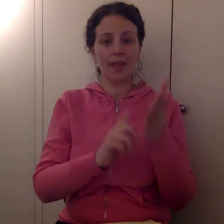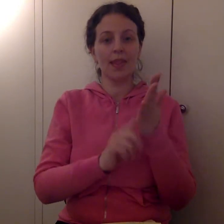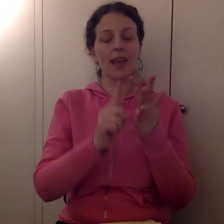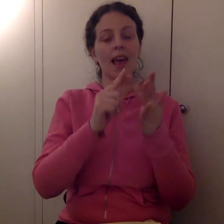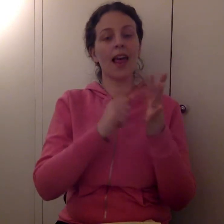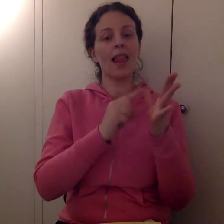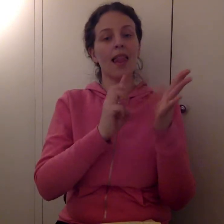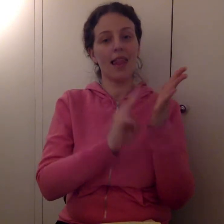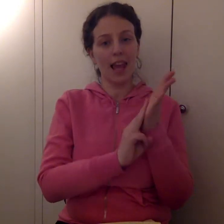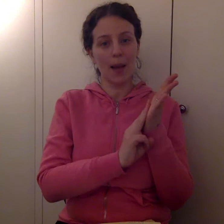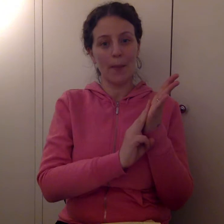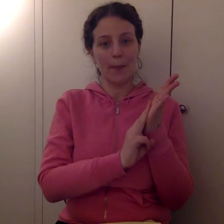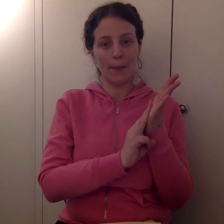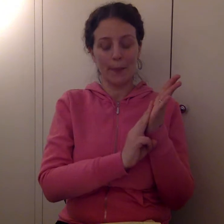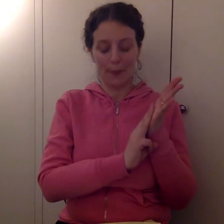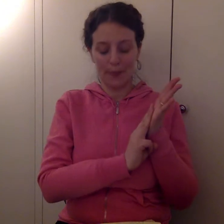LIAM